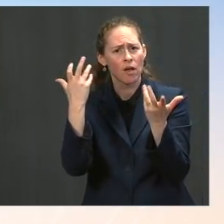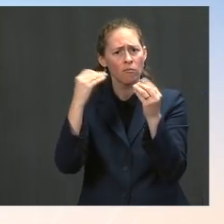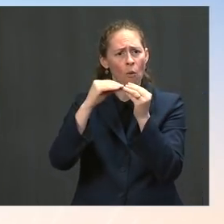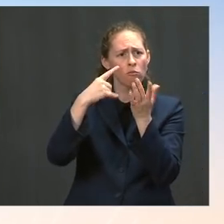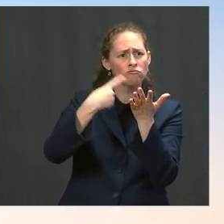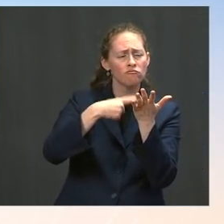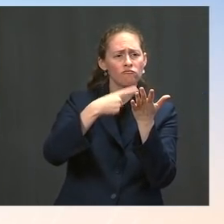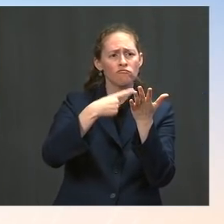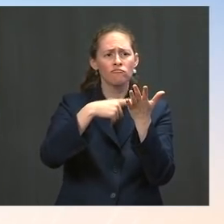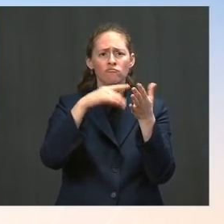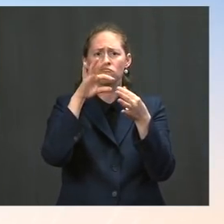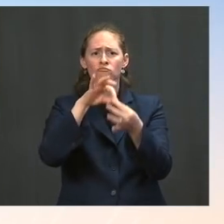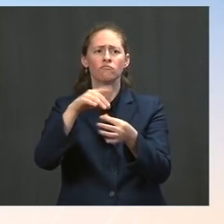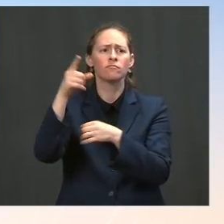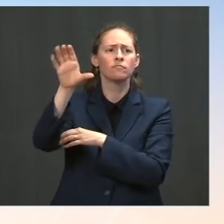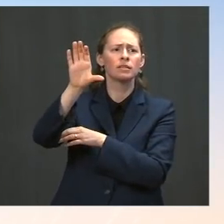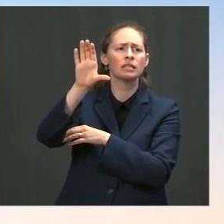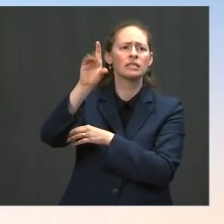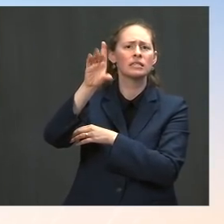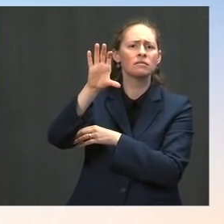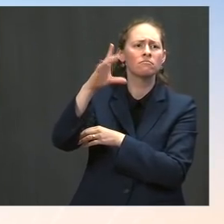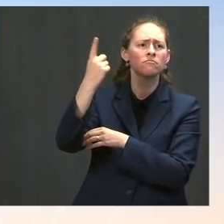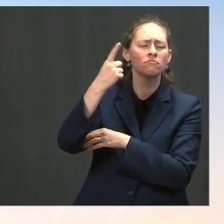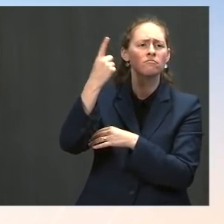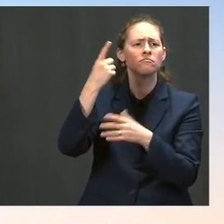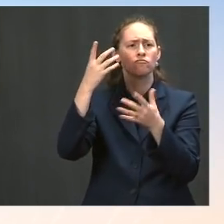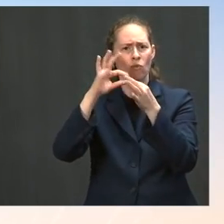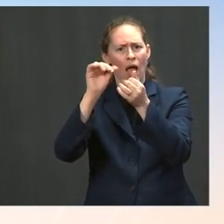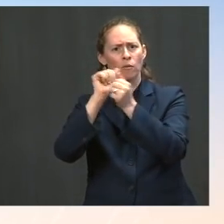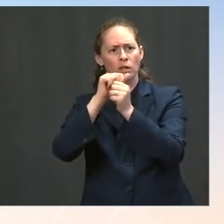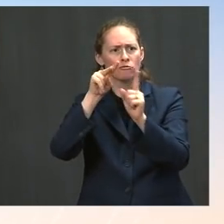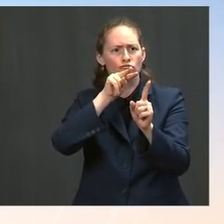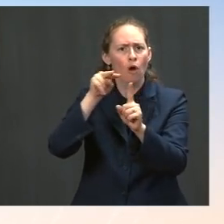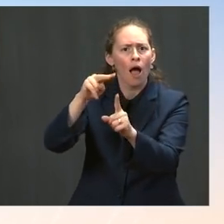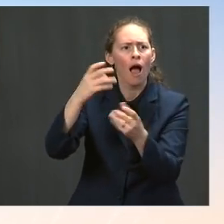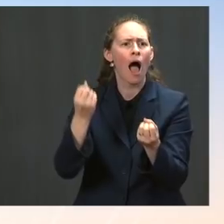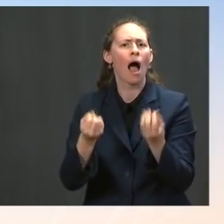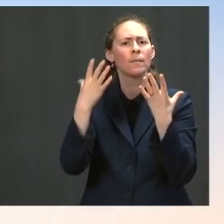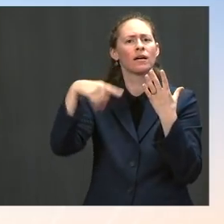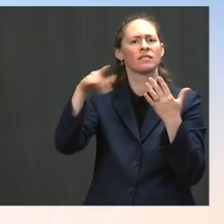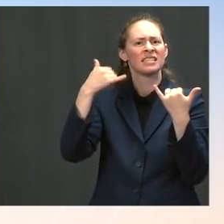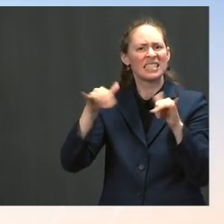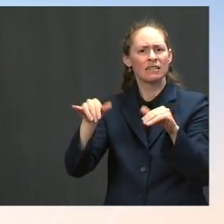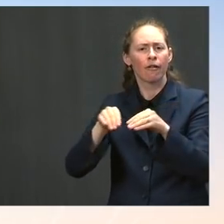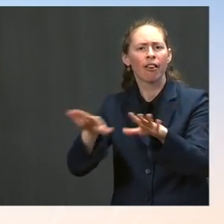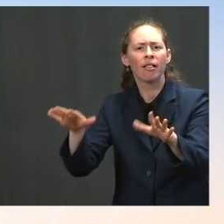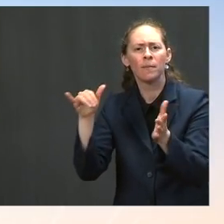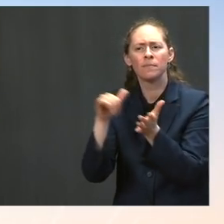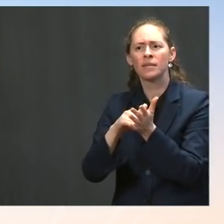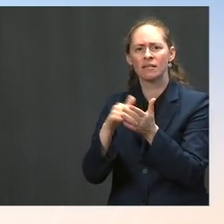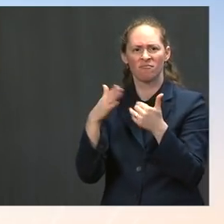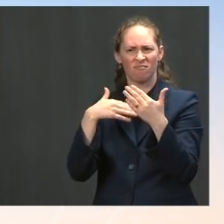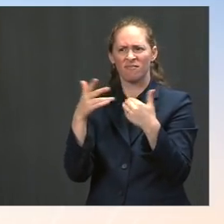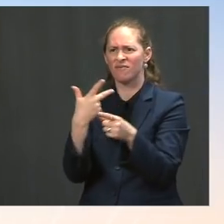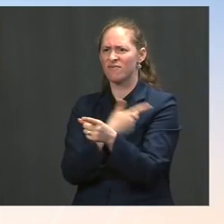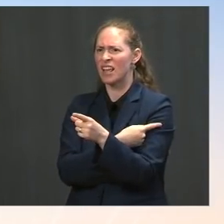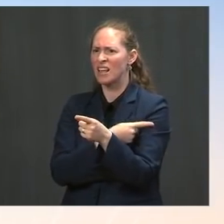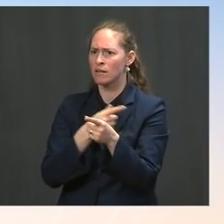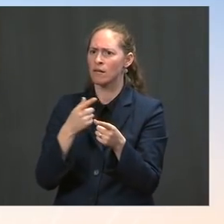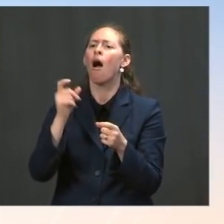or some other entity, track the number of breakthrough cases that are happening? Ms. Psaki: They do track. The Press: Okay.